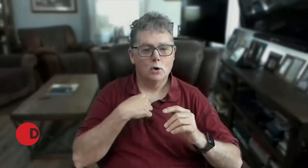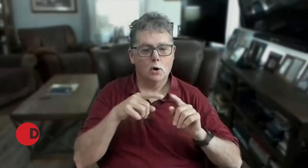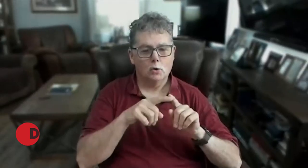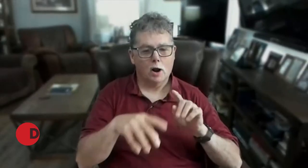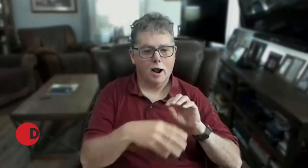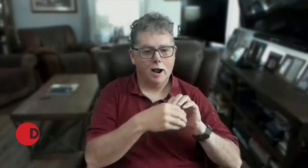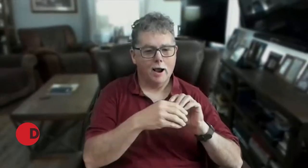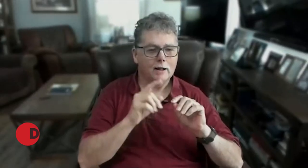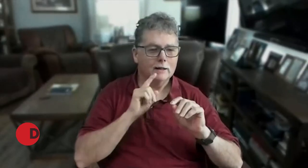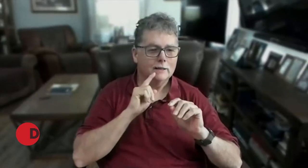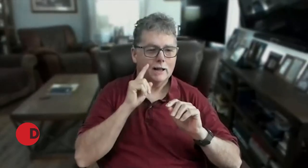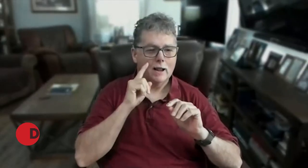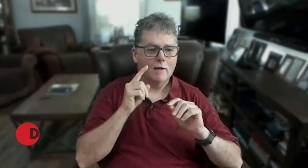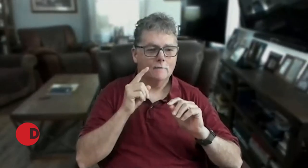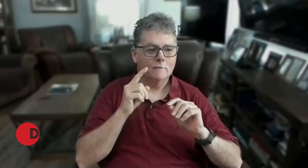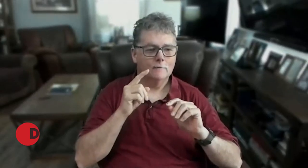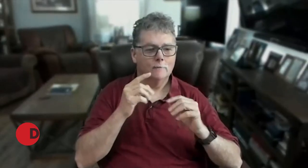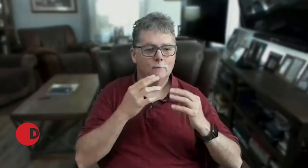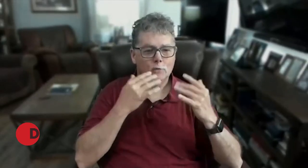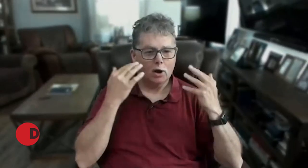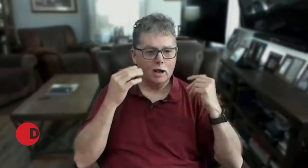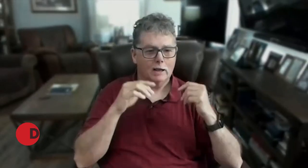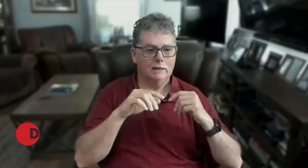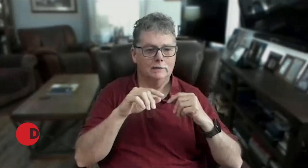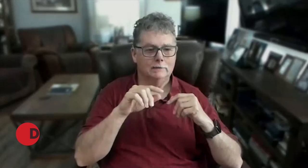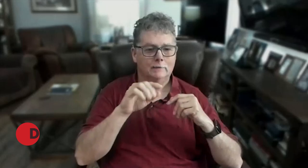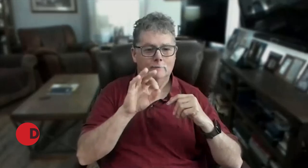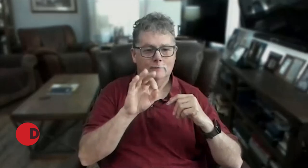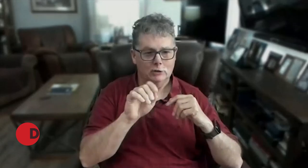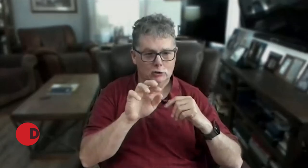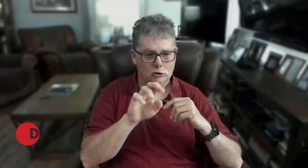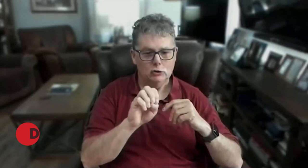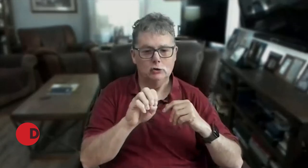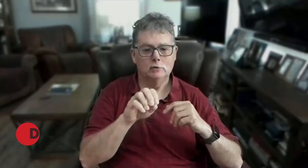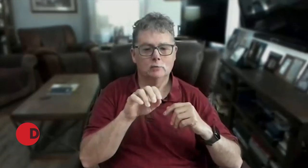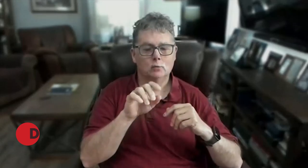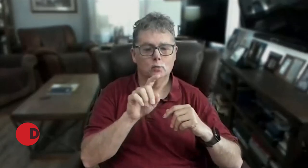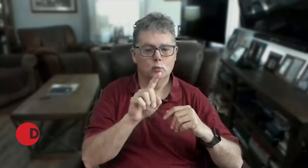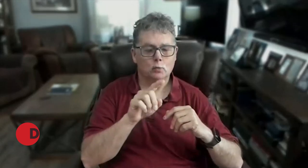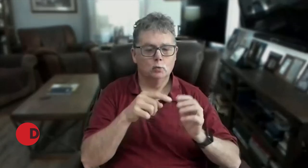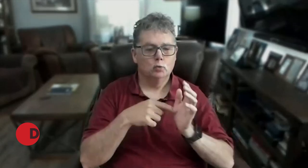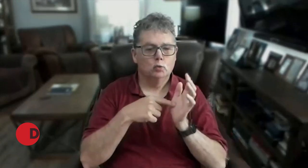We added Deaf-friendly features where it shows sounds.